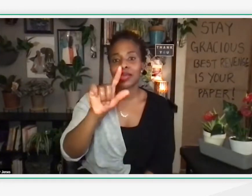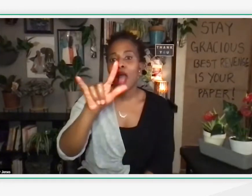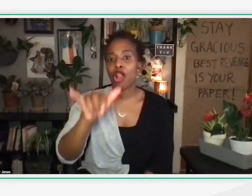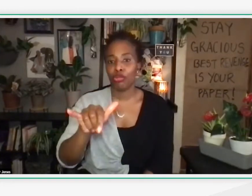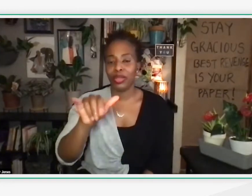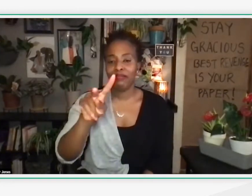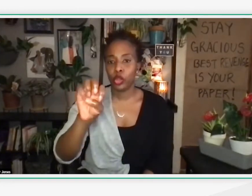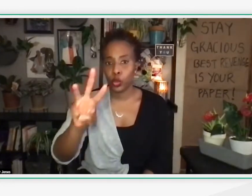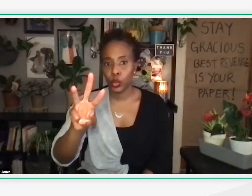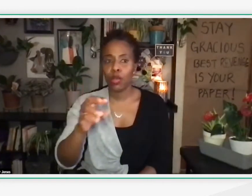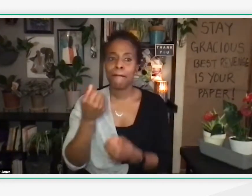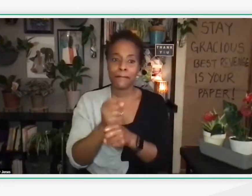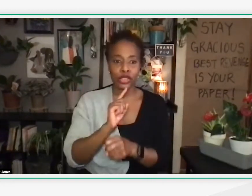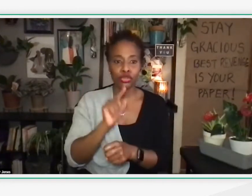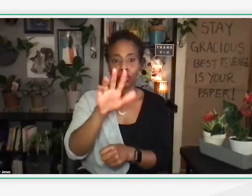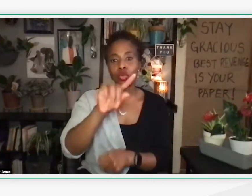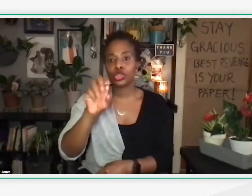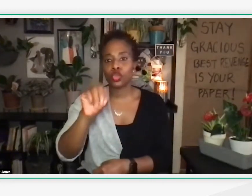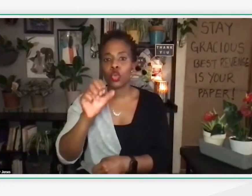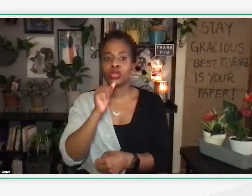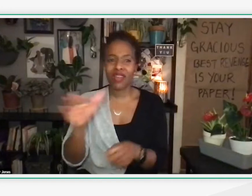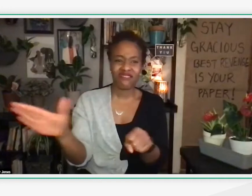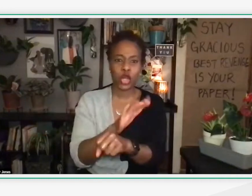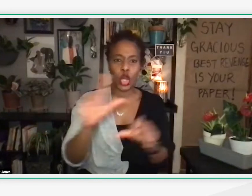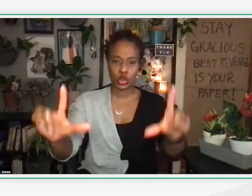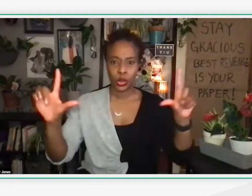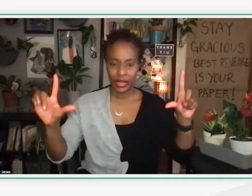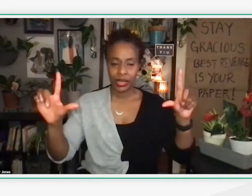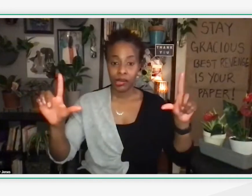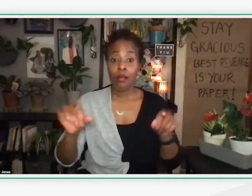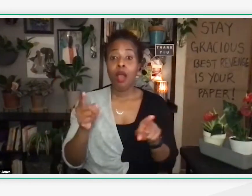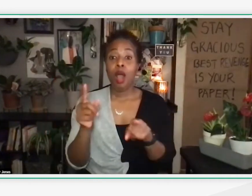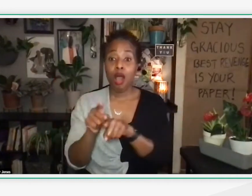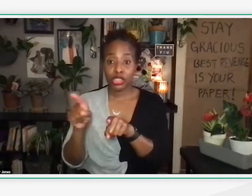we suggest: clicking gallery view and making sure that your Zoom is full screen.